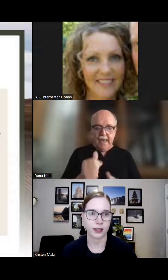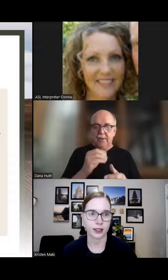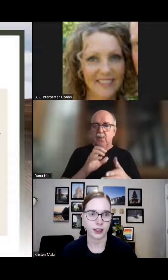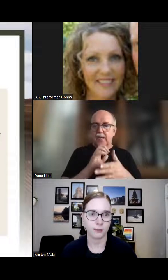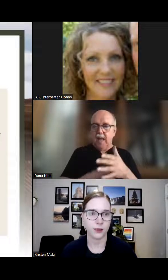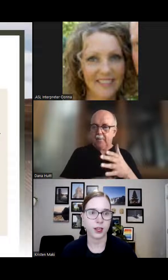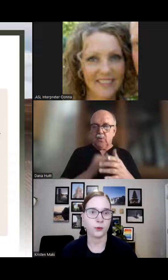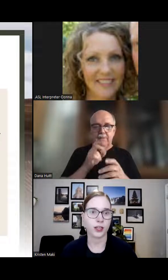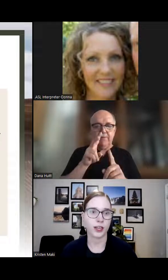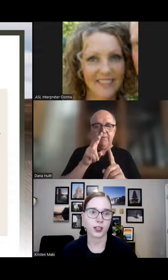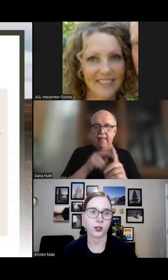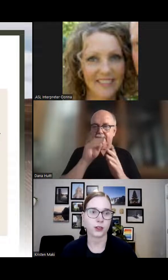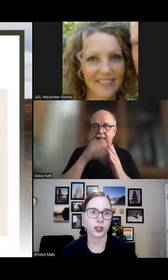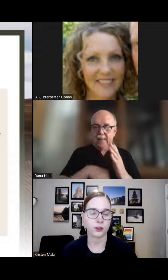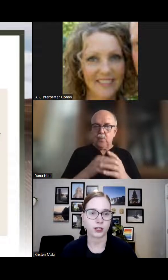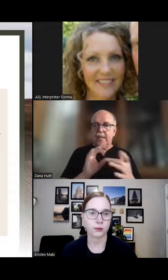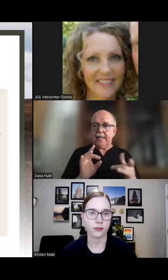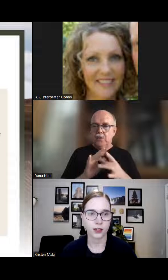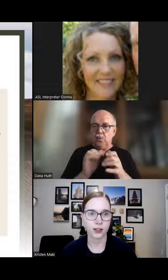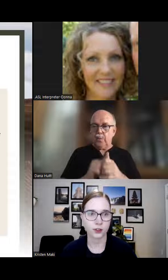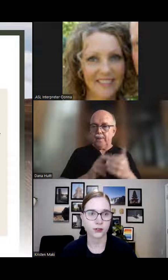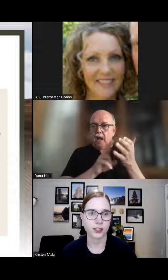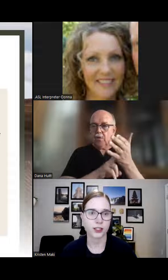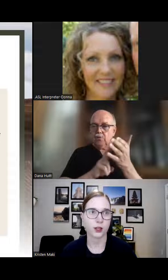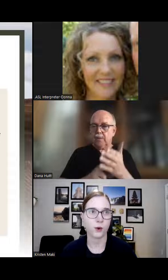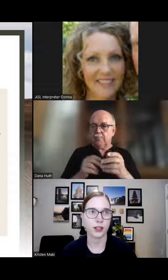Is the qualification for 3 activities of daily living at full assistant